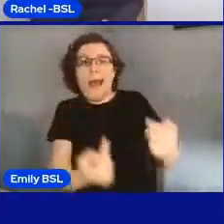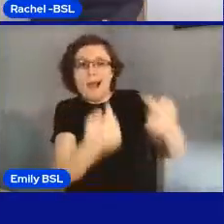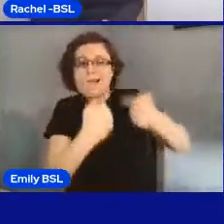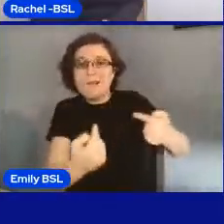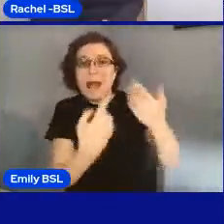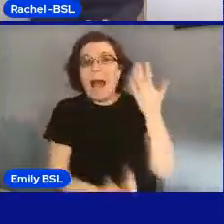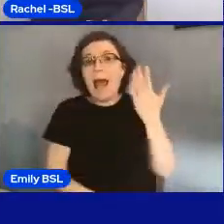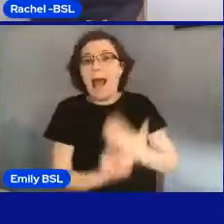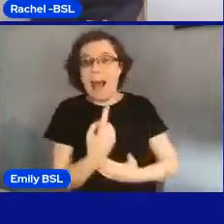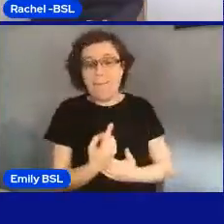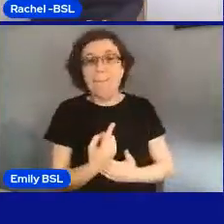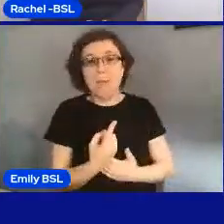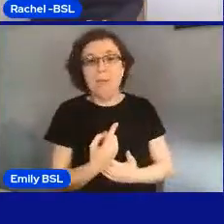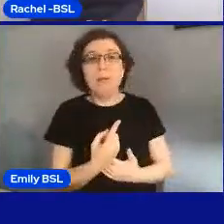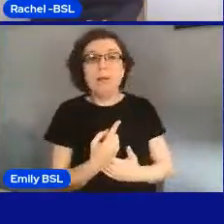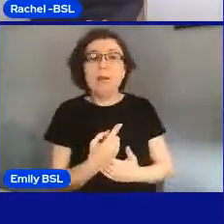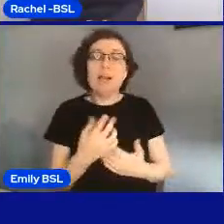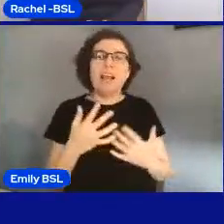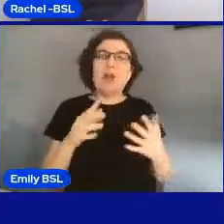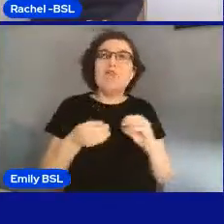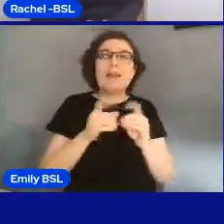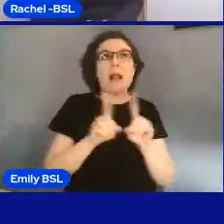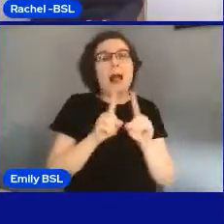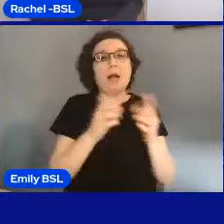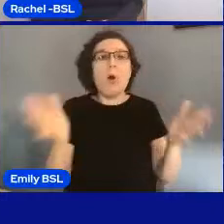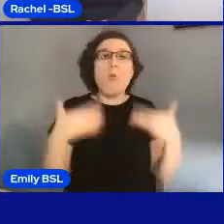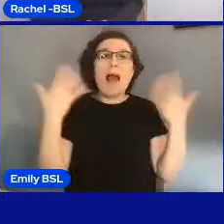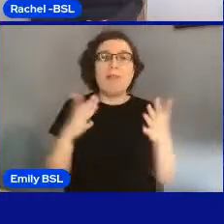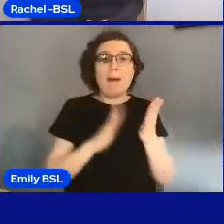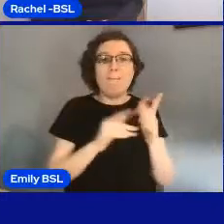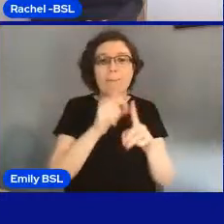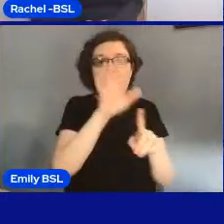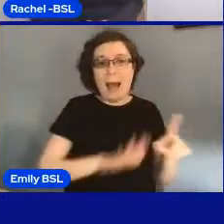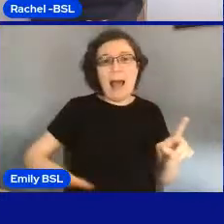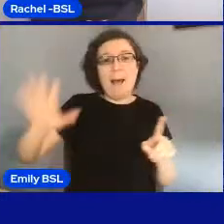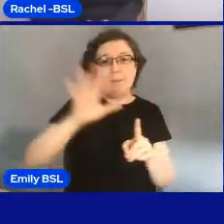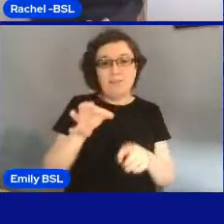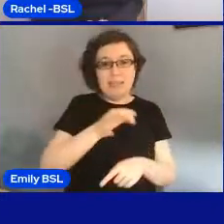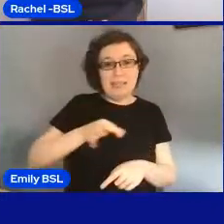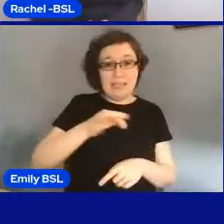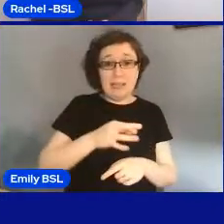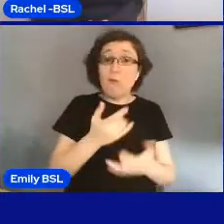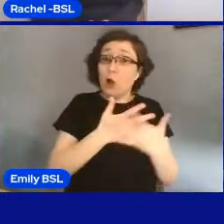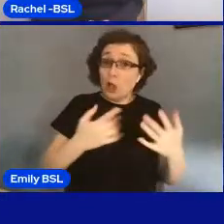call a weather map of our cities, we have a lot of data in Bath.